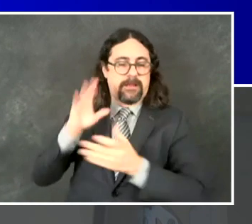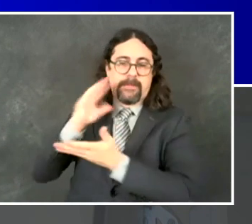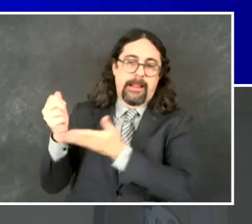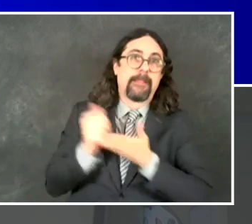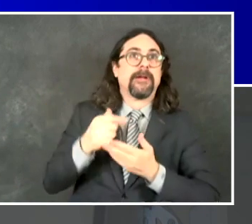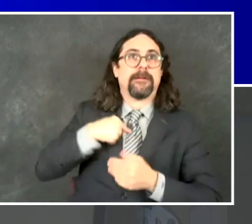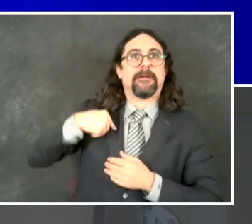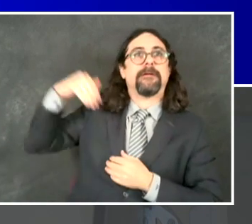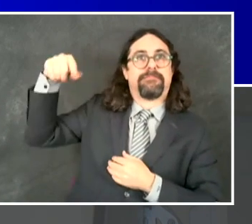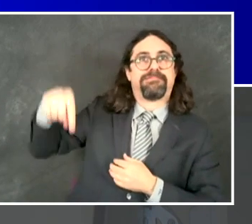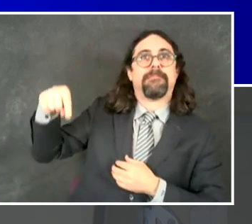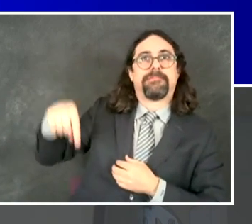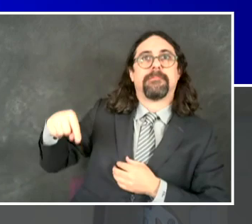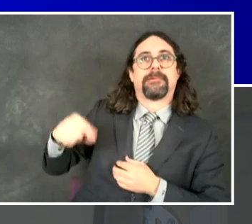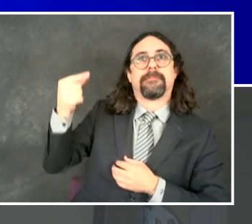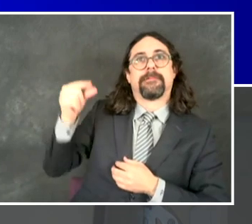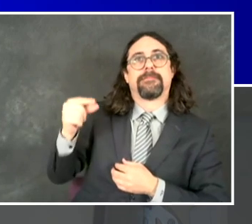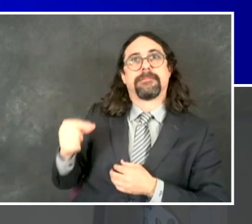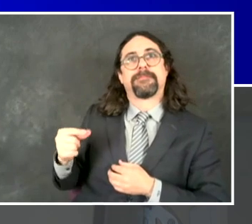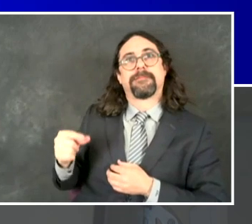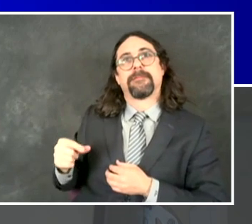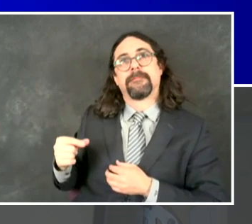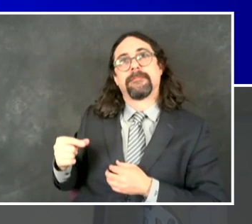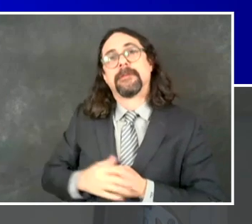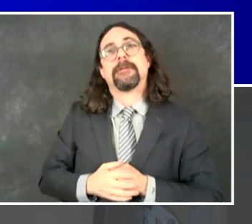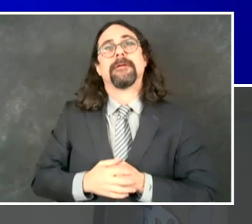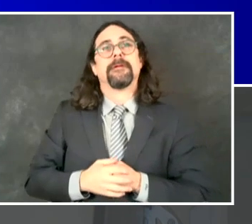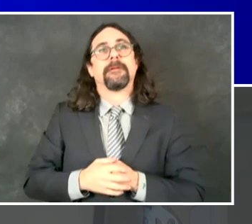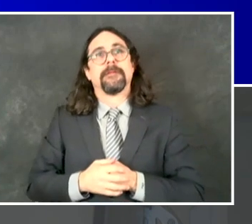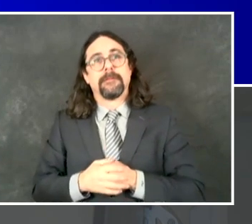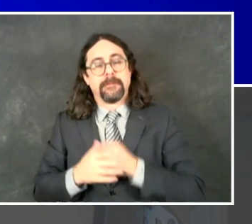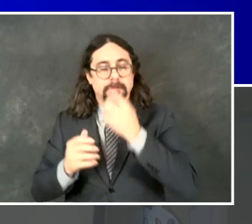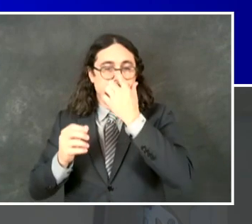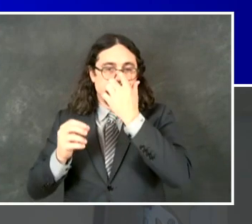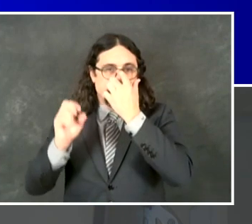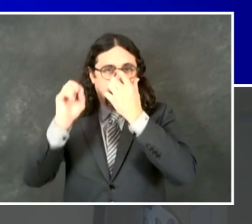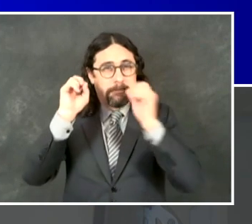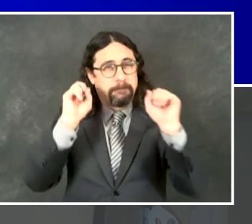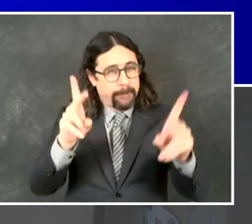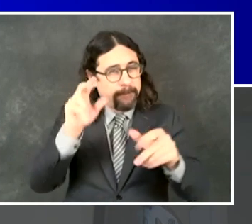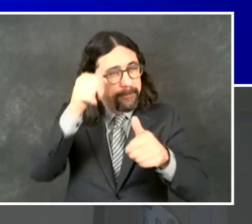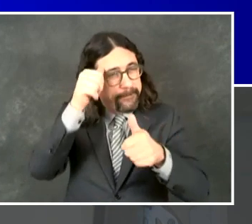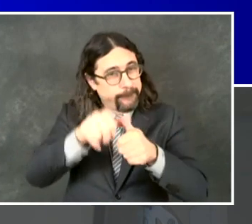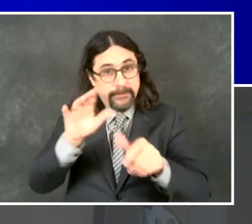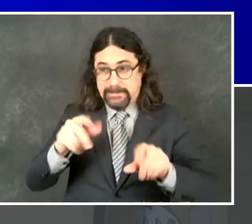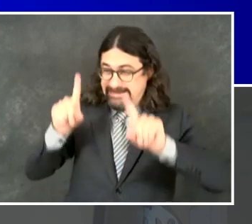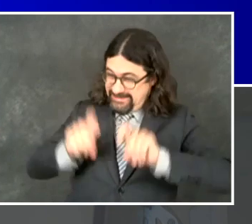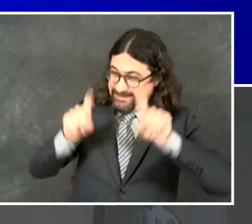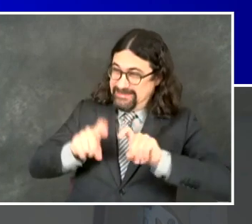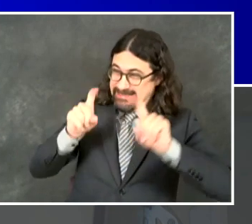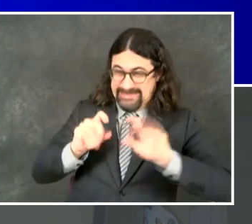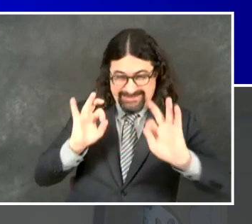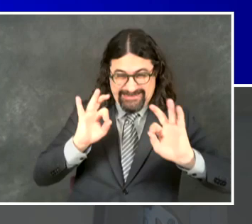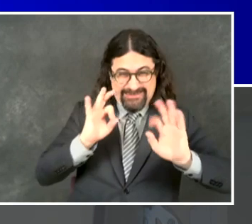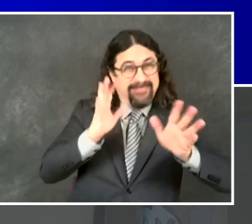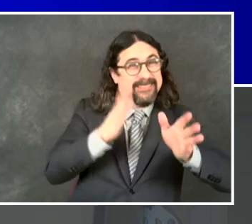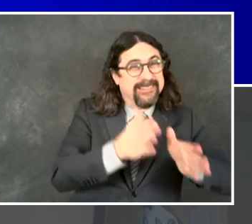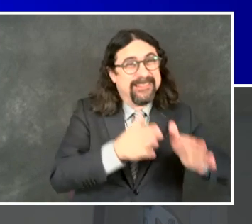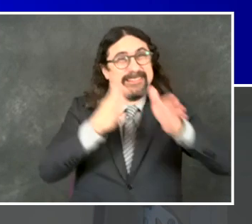MORE WIDESPREAD, YOU NEED THAT ABILITY TO TRACE THE CONTACTS IN ORDER TO TEST SPOITVEI, AND AS WE'VE TALKED